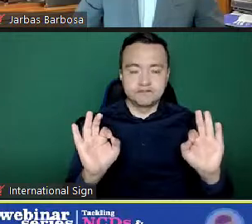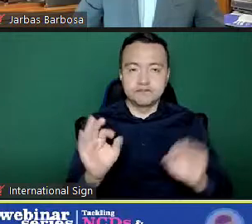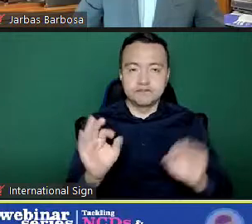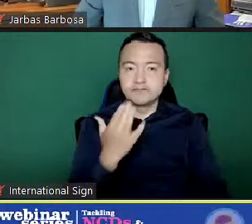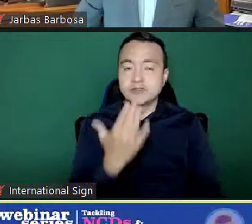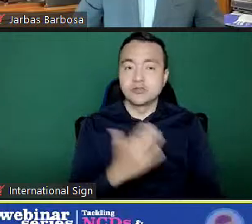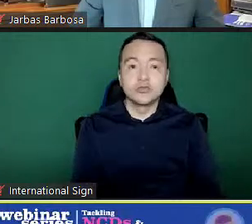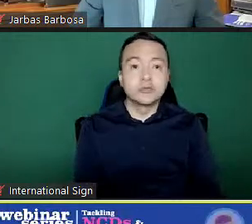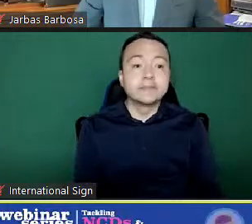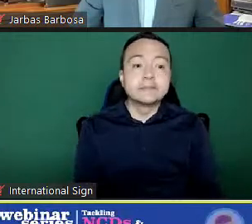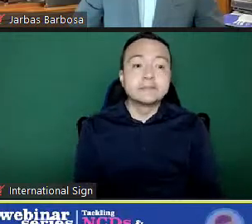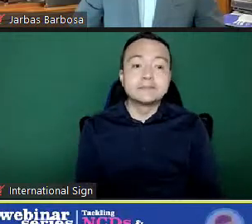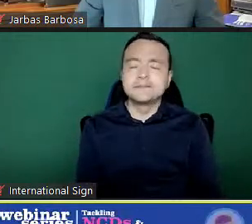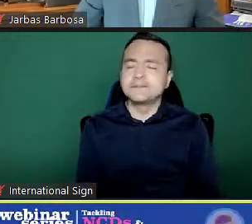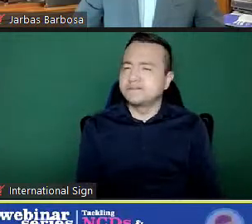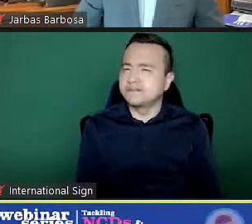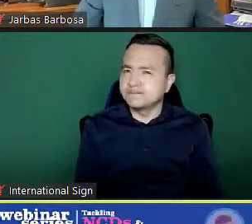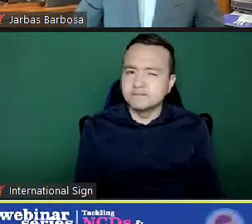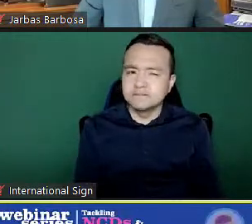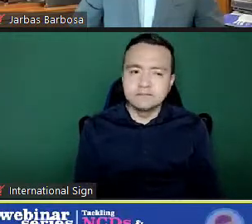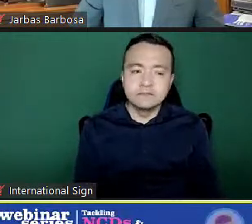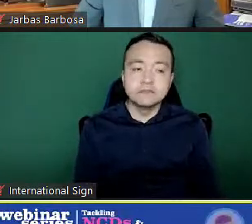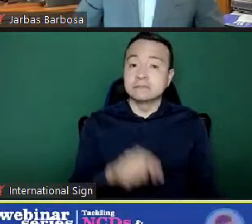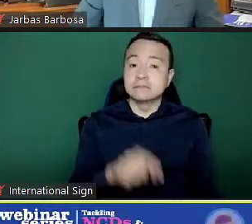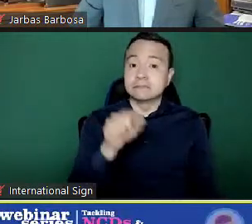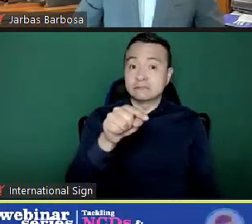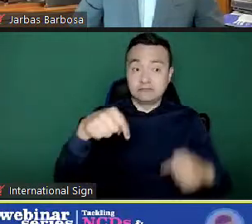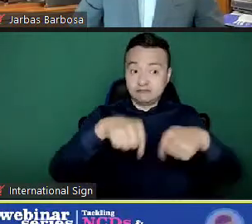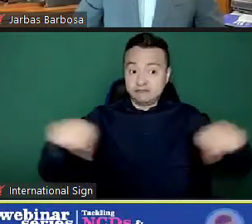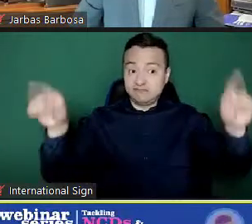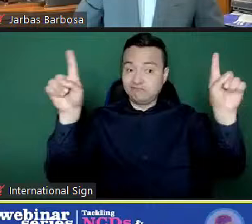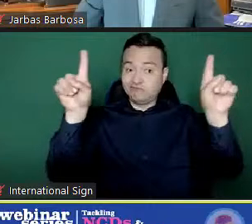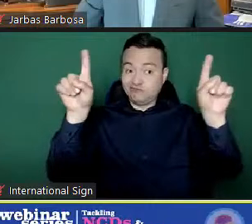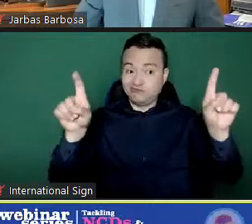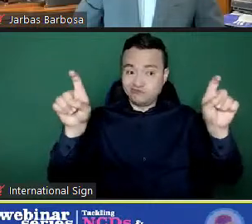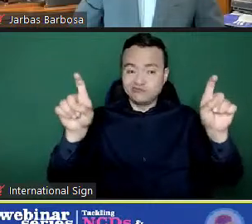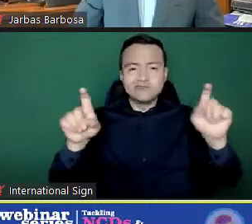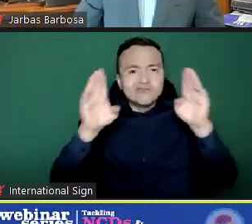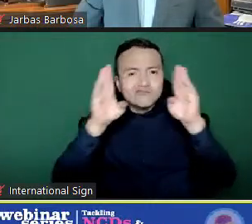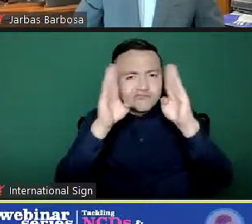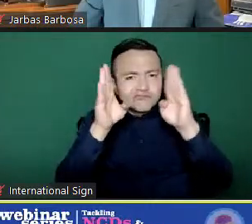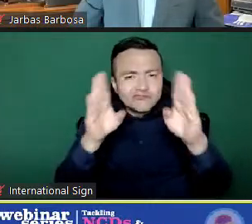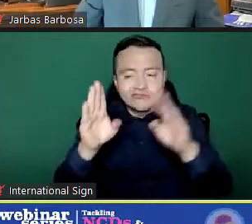is including NCD interventions on the road toward universal health coverage and access.